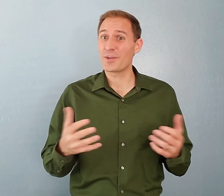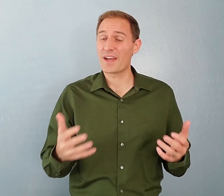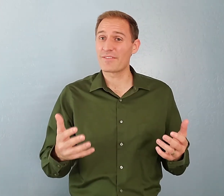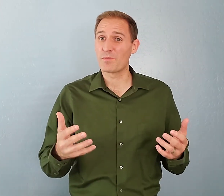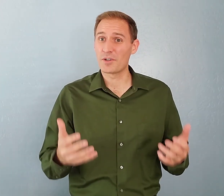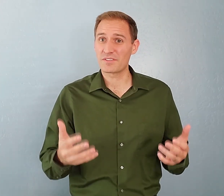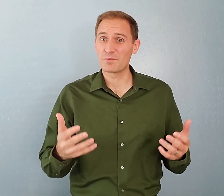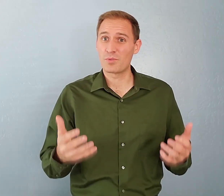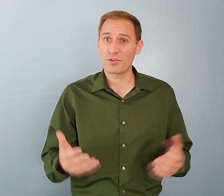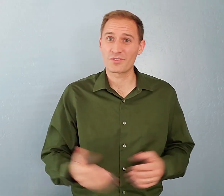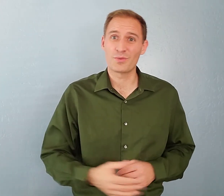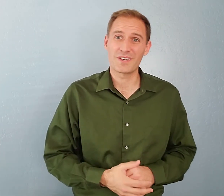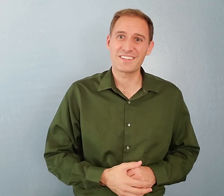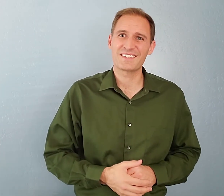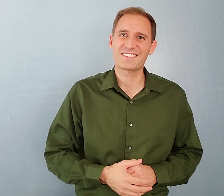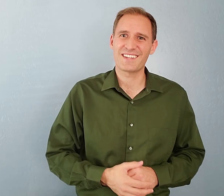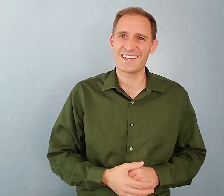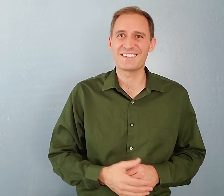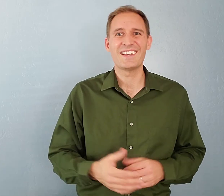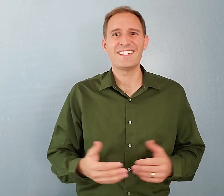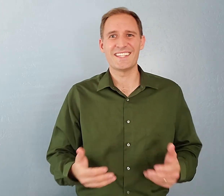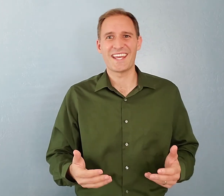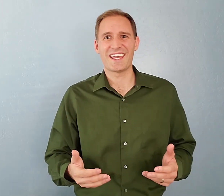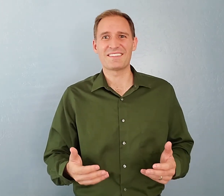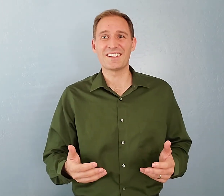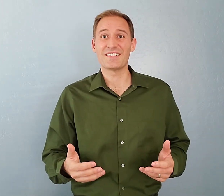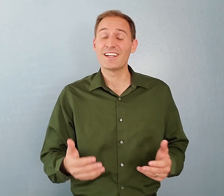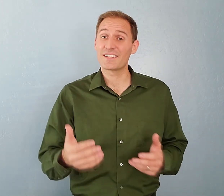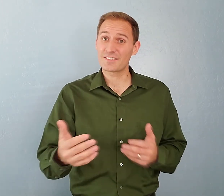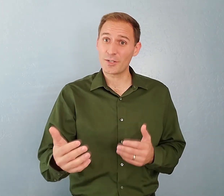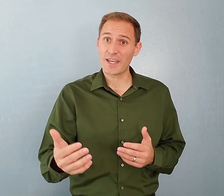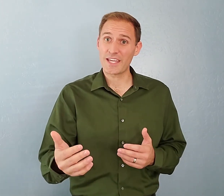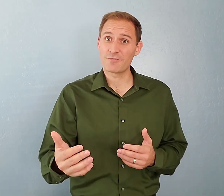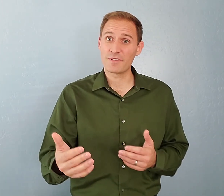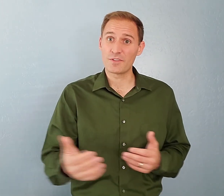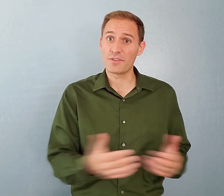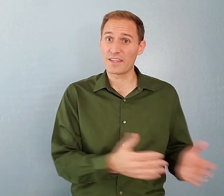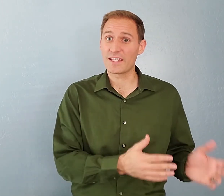you have the most important 26 signs in ASL, let's go ahead and review the entire